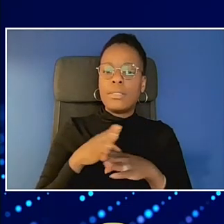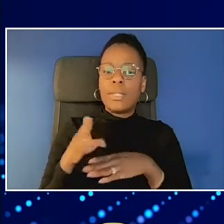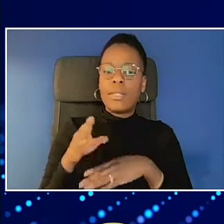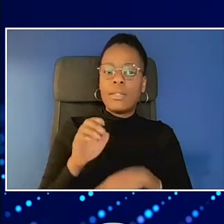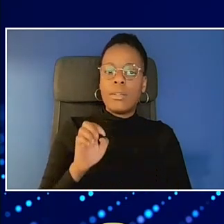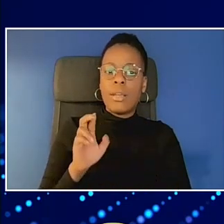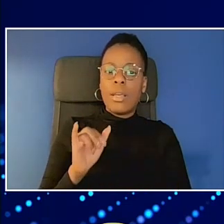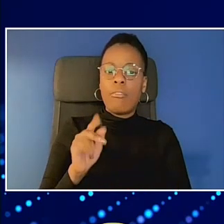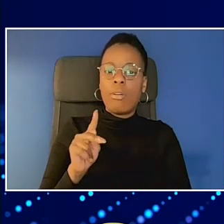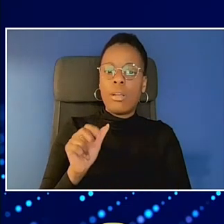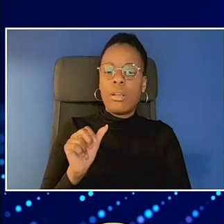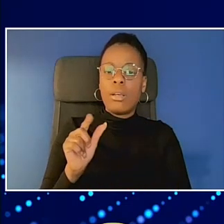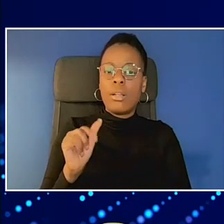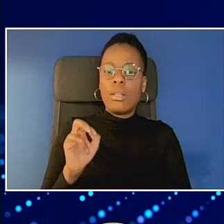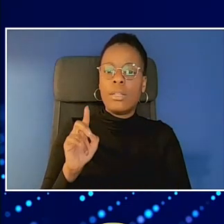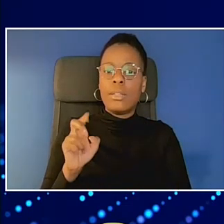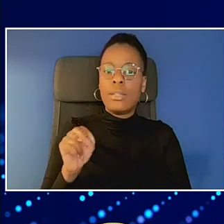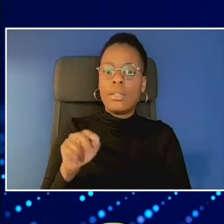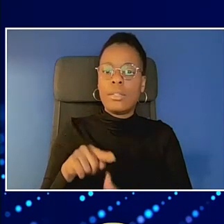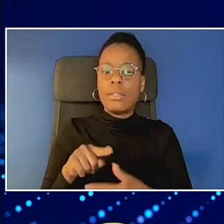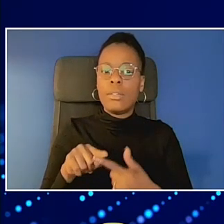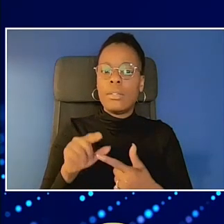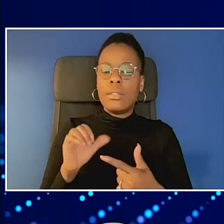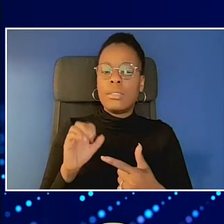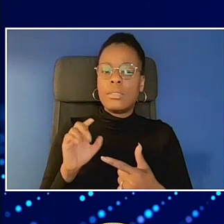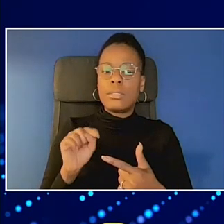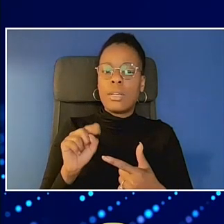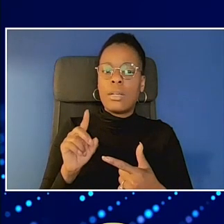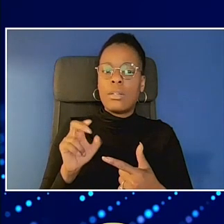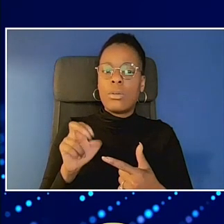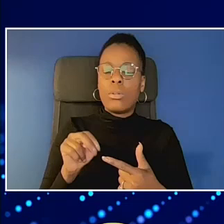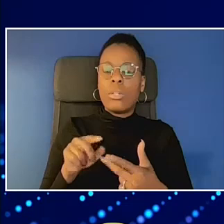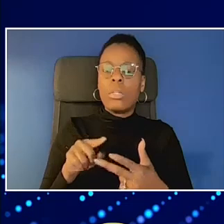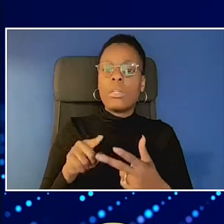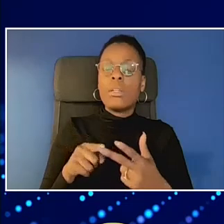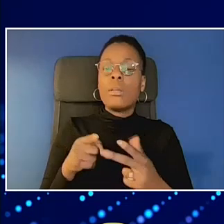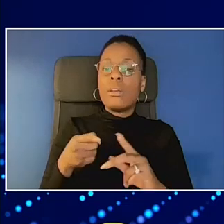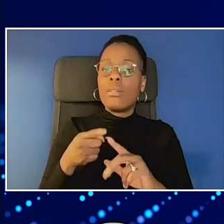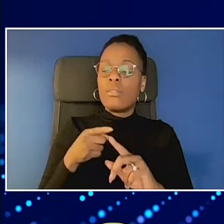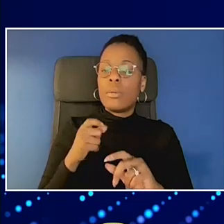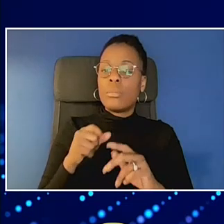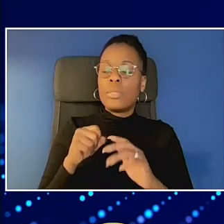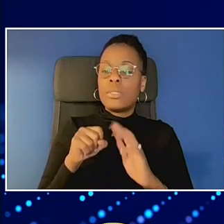and Scott Dolan and from state reps. Rob Anderson and John Ware.